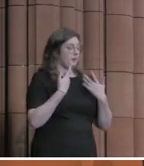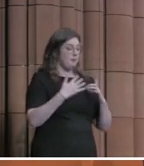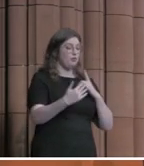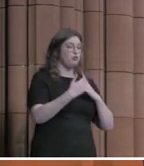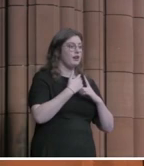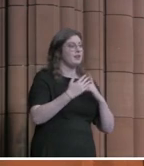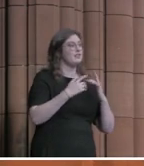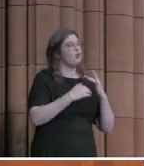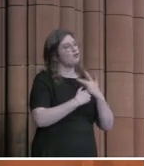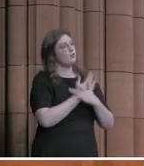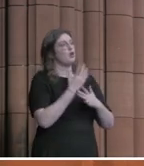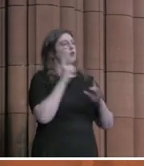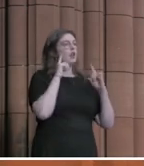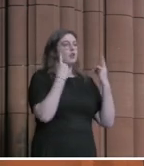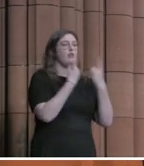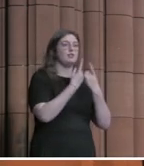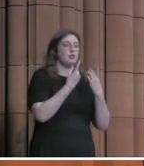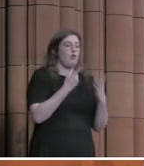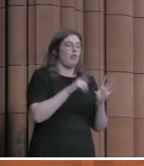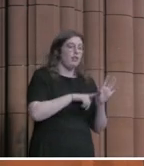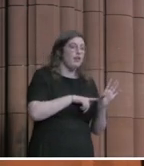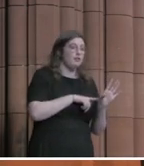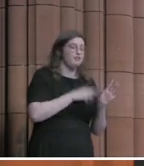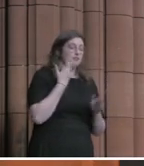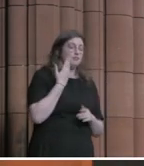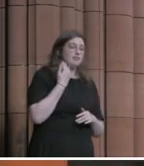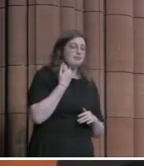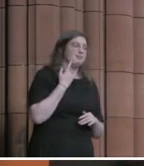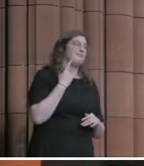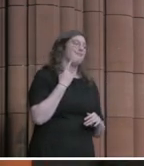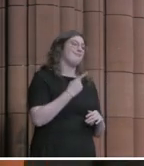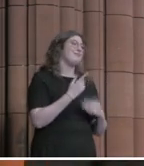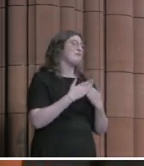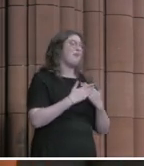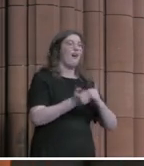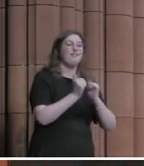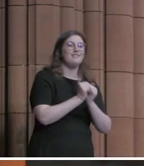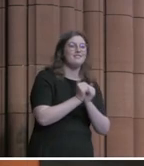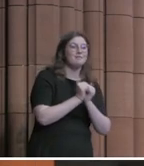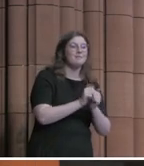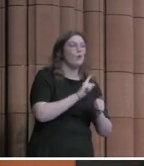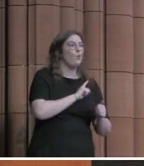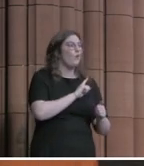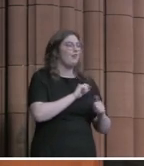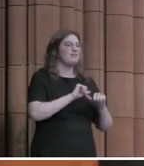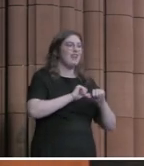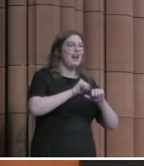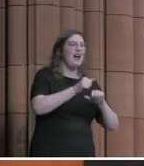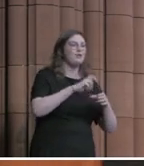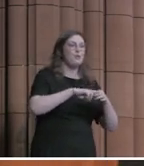of the Year just a few months ago. And that's all the more valuable because post Brexit to be recognised